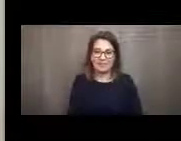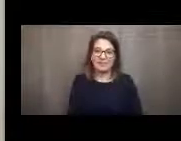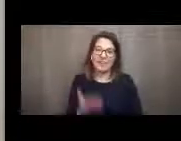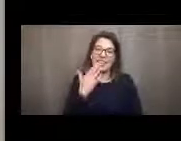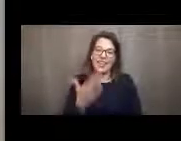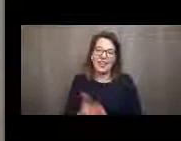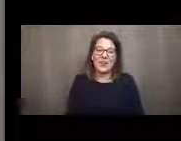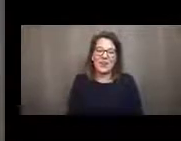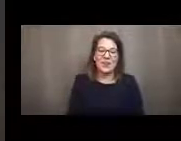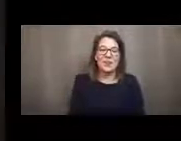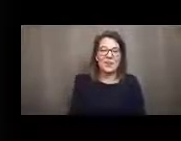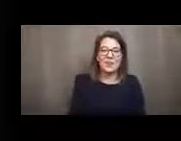Thank you.